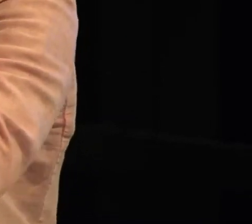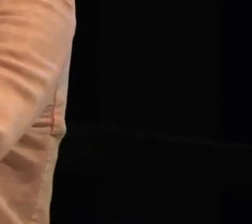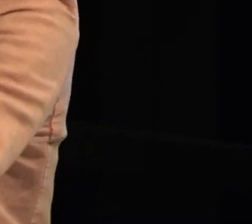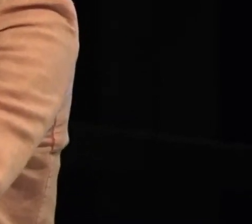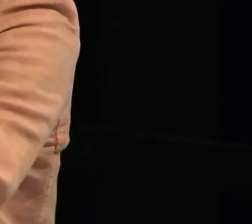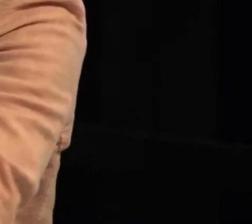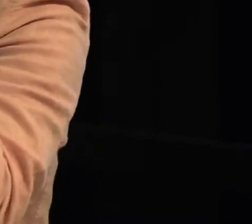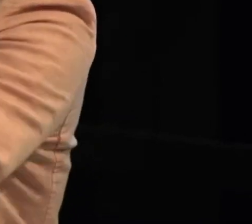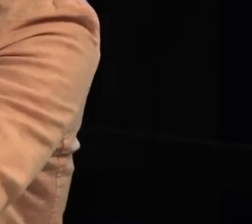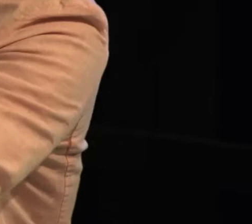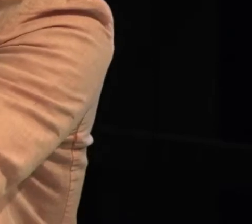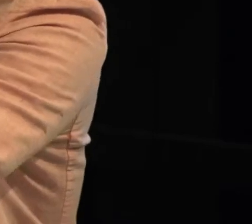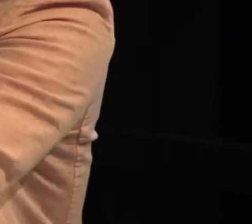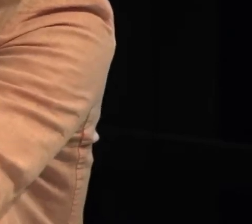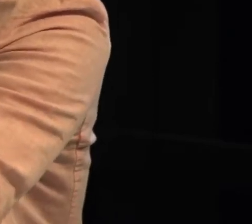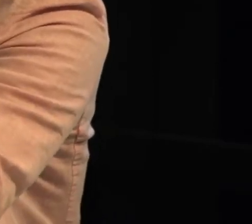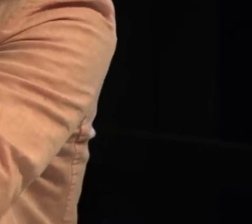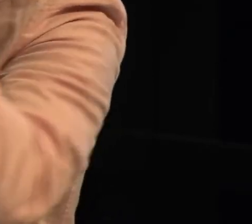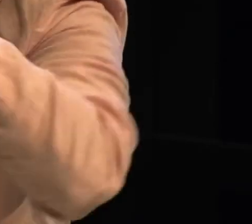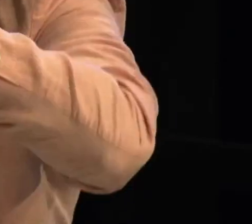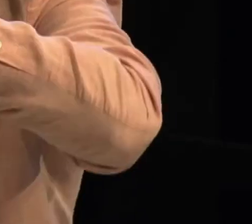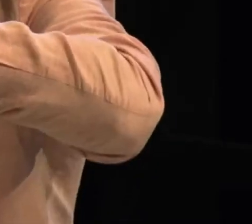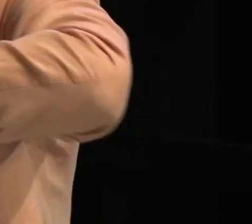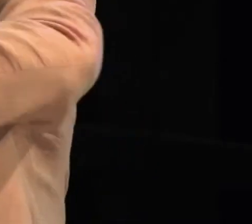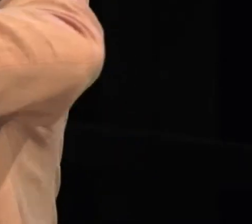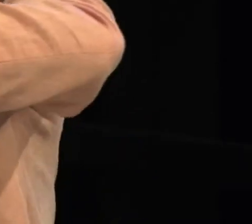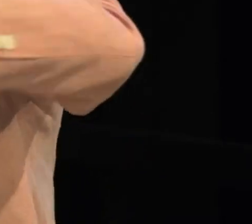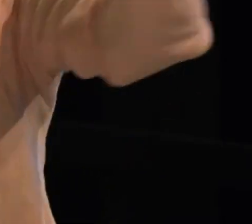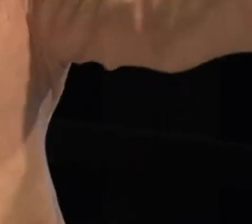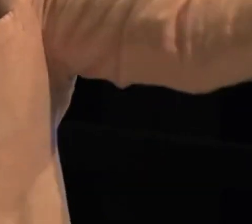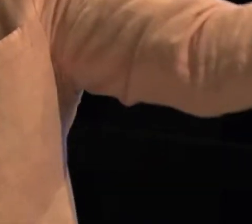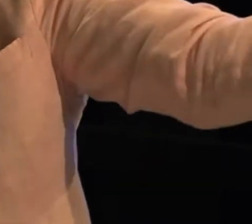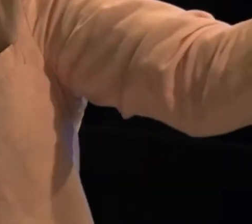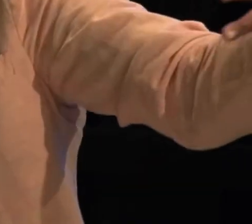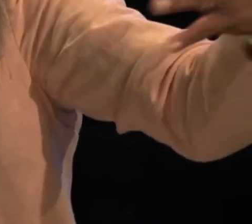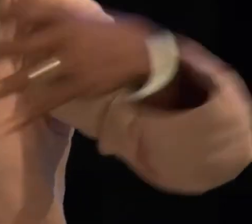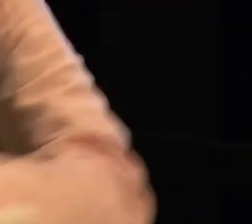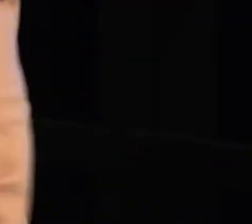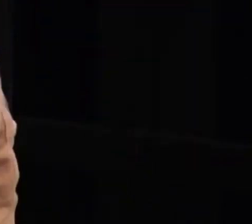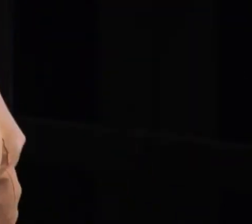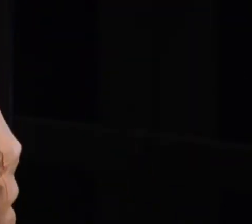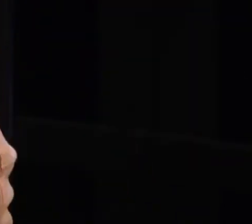Talk us through those emotions and how that gets